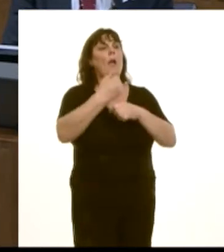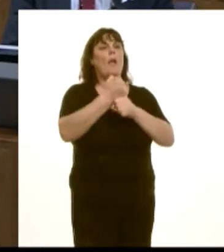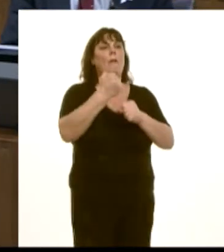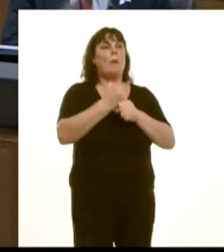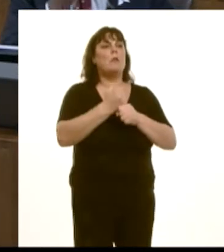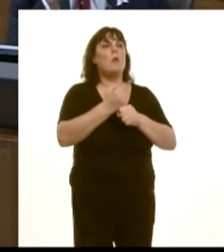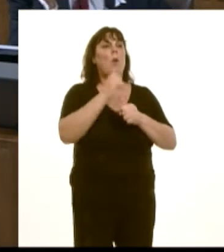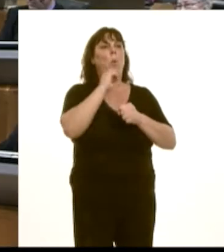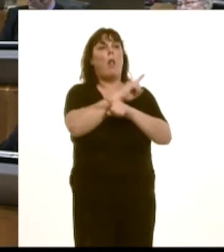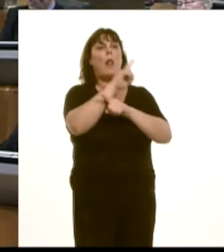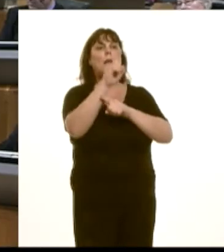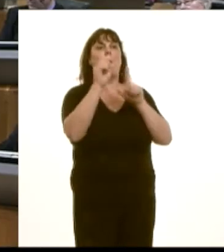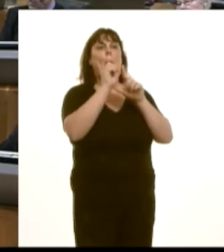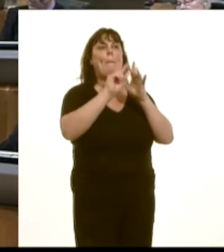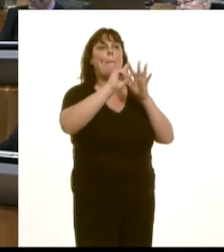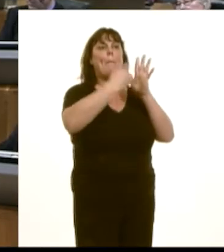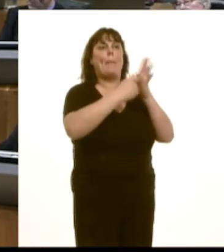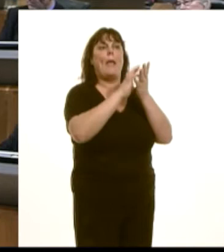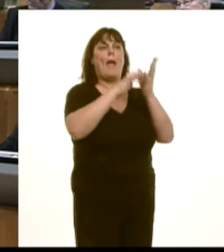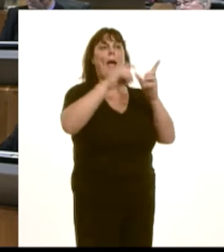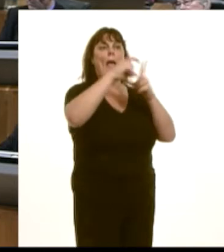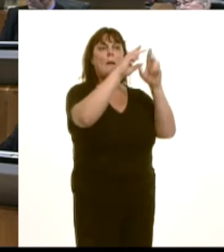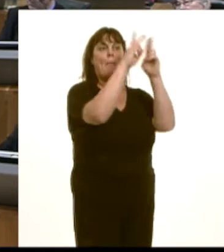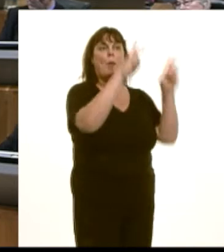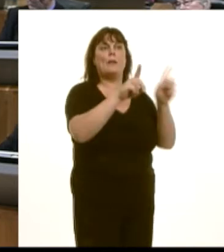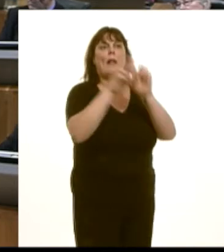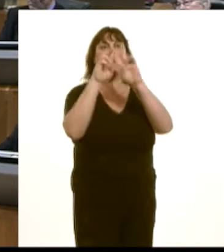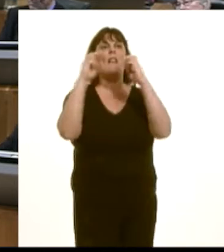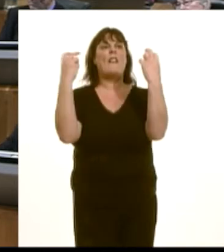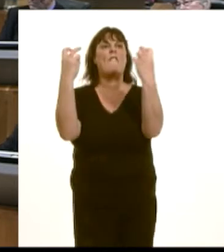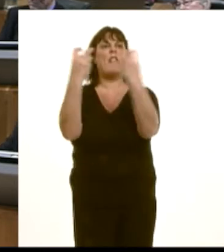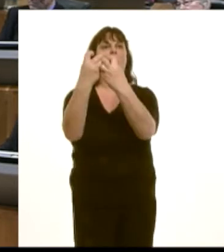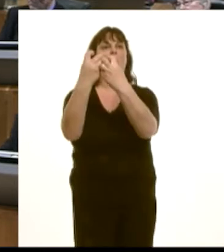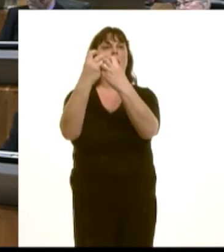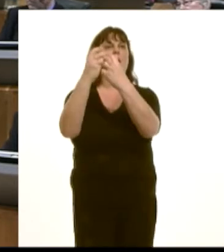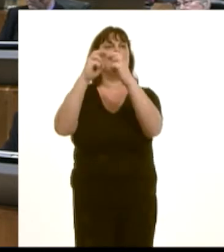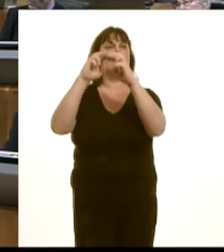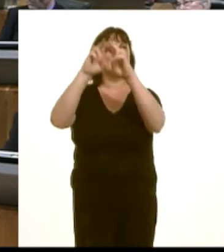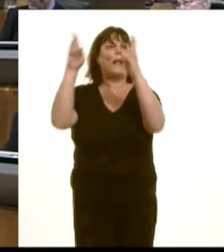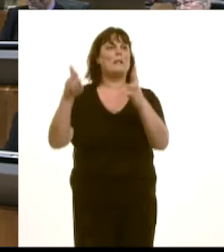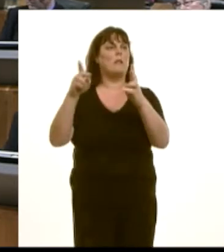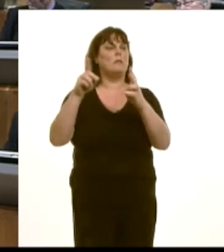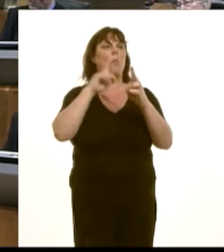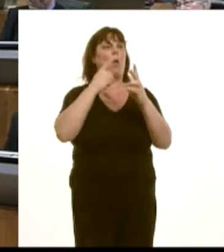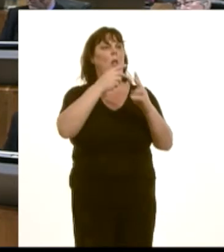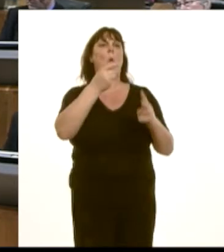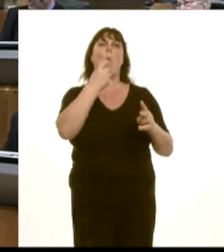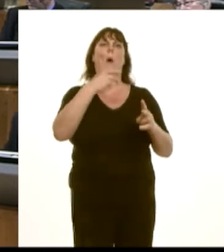onto the Pierhead building and Caerphilly castle this evening and there are a number of events that will take place at the Welsh Government offices during the course of the